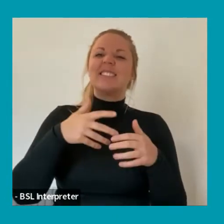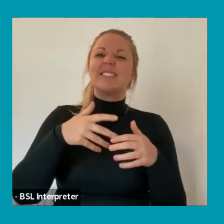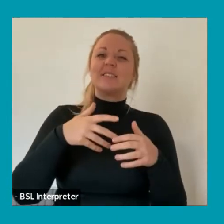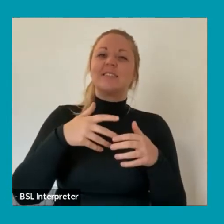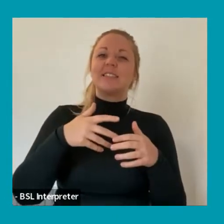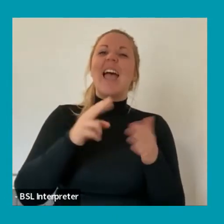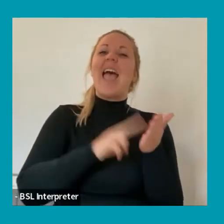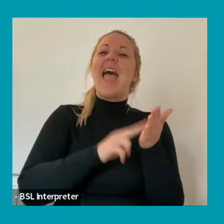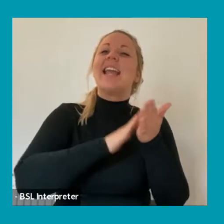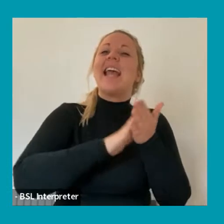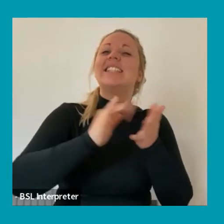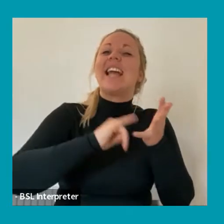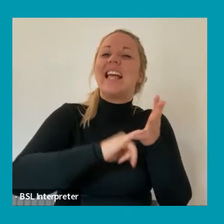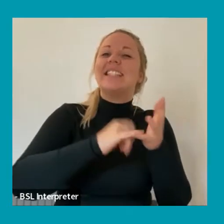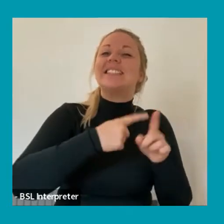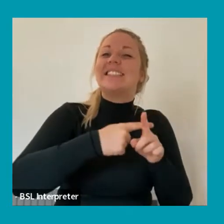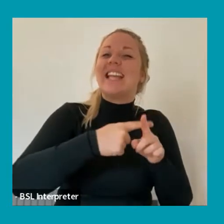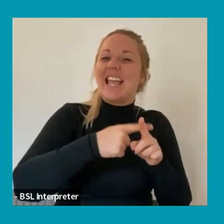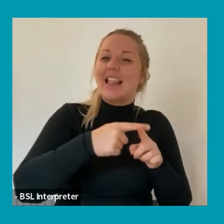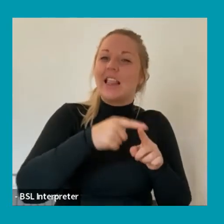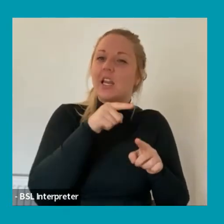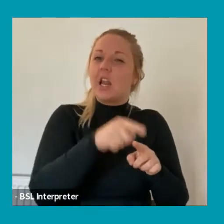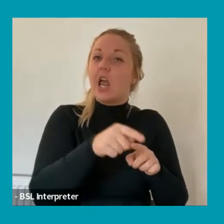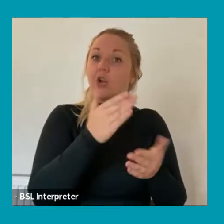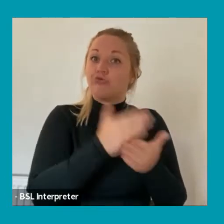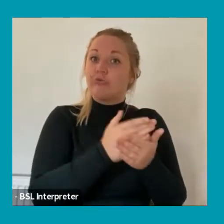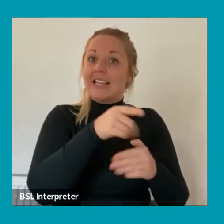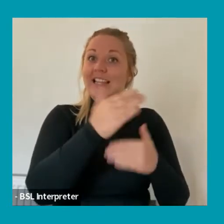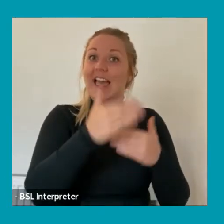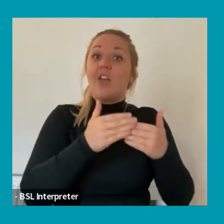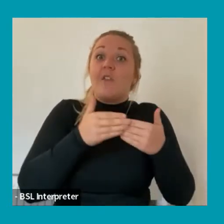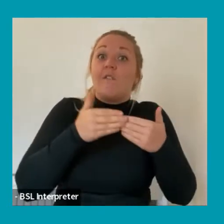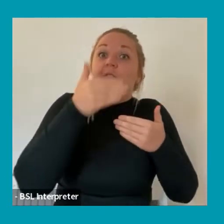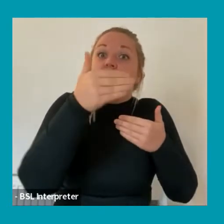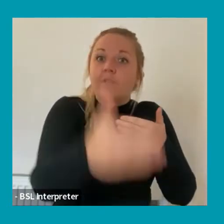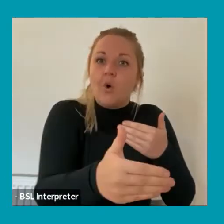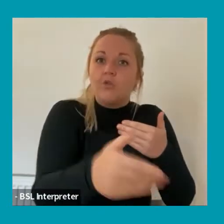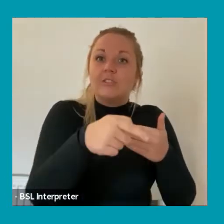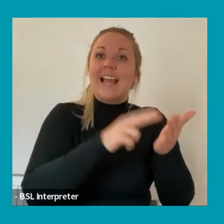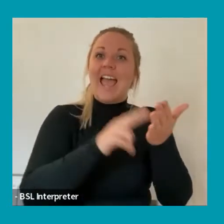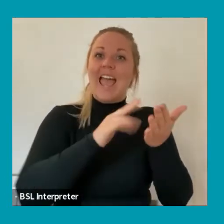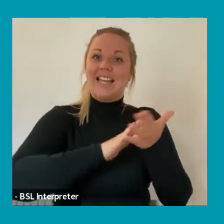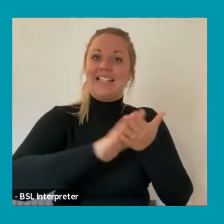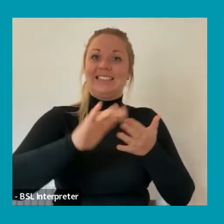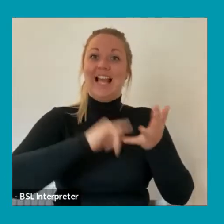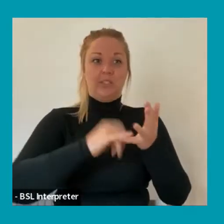Going they're really at the forefront of what the NHS is doing right now, on workplace adjustments.